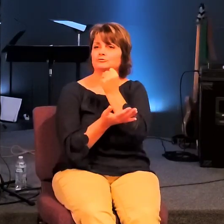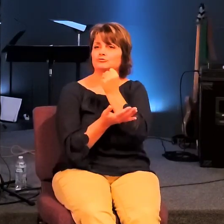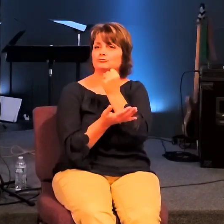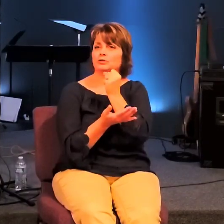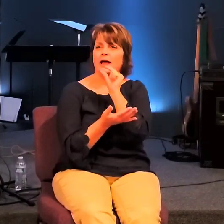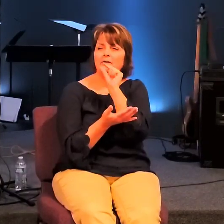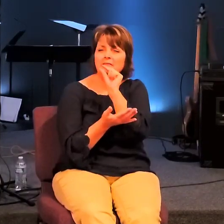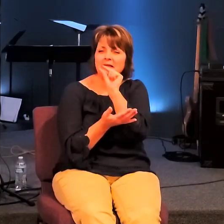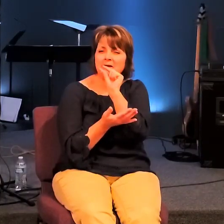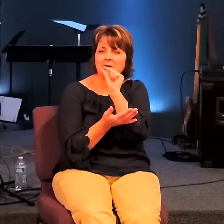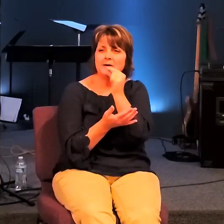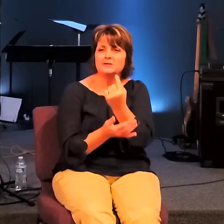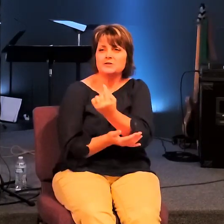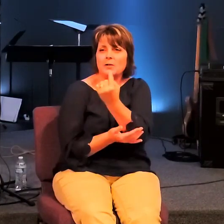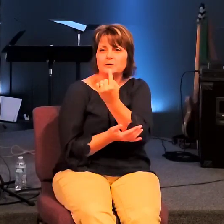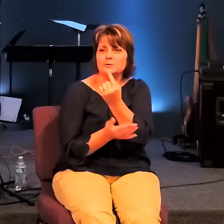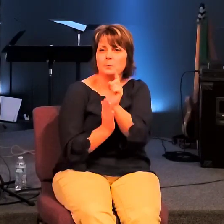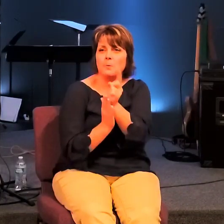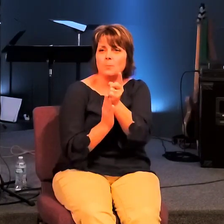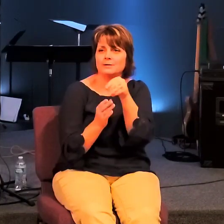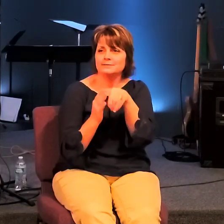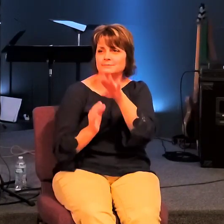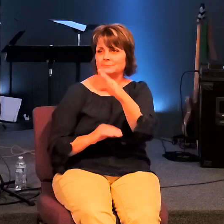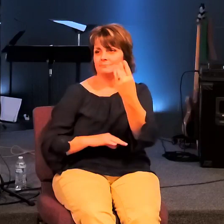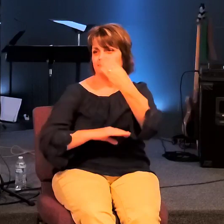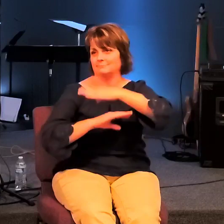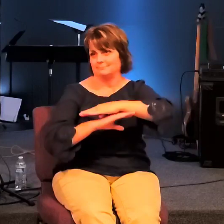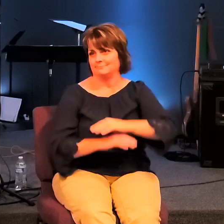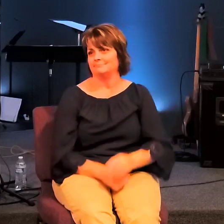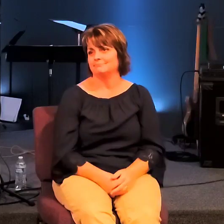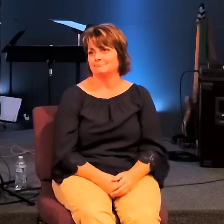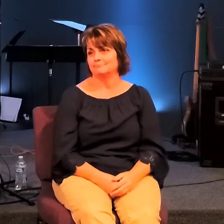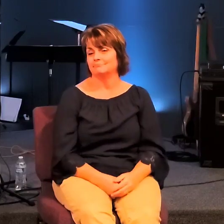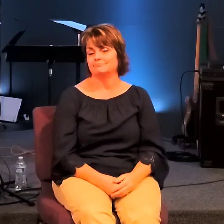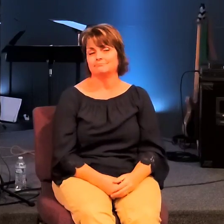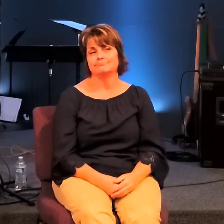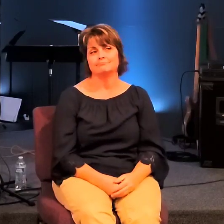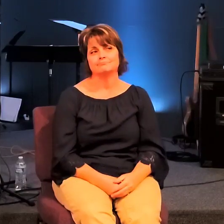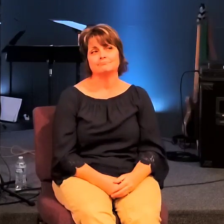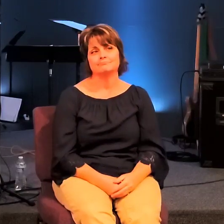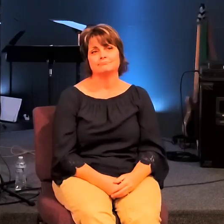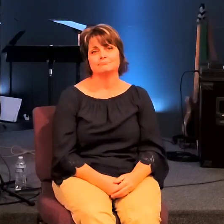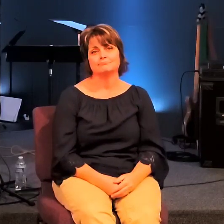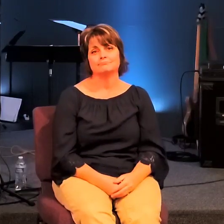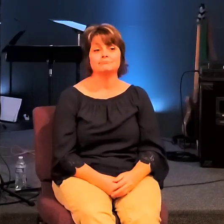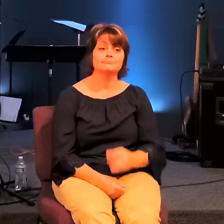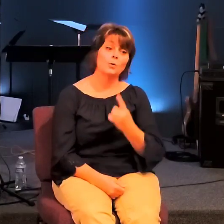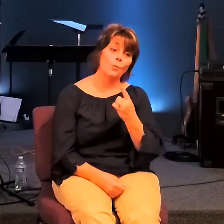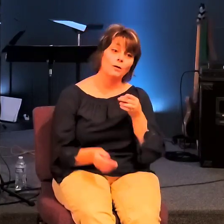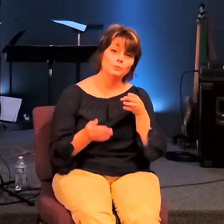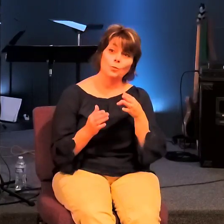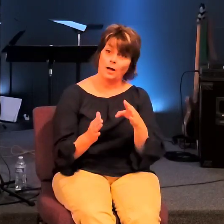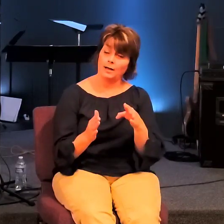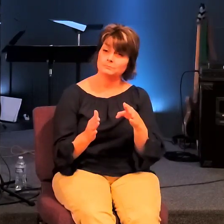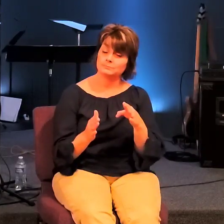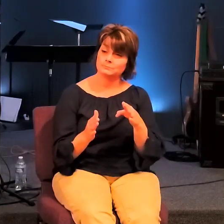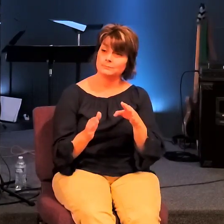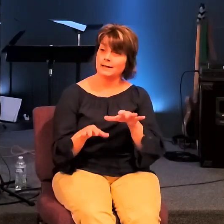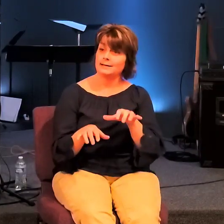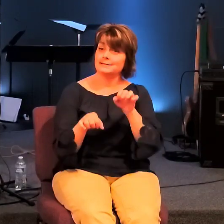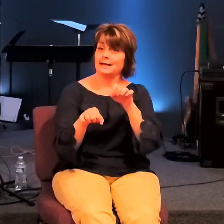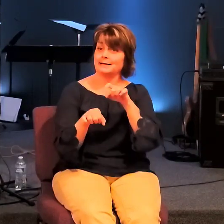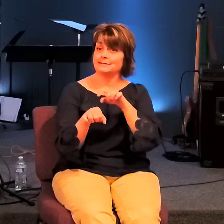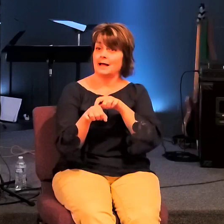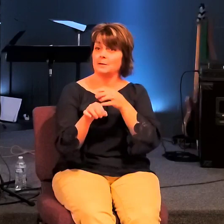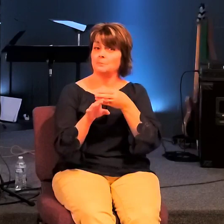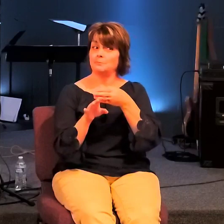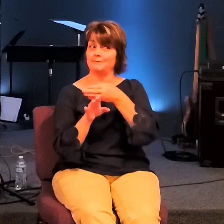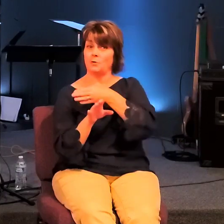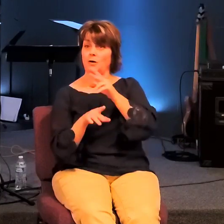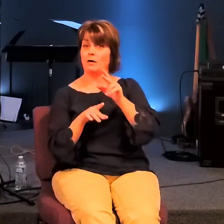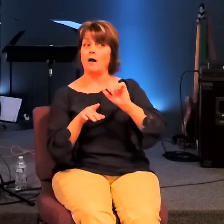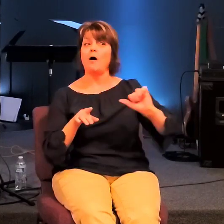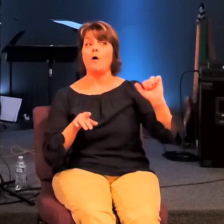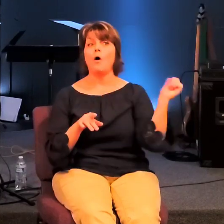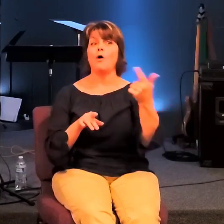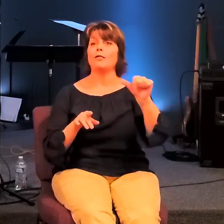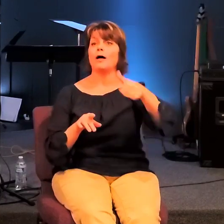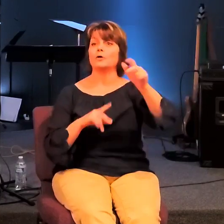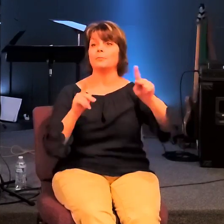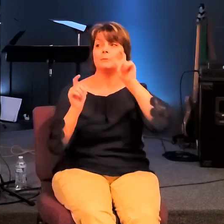fill our day one way is to take time before people wake up and start the day I don't know